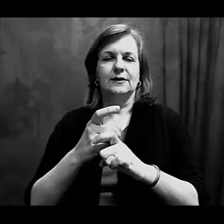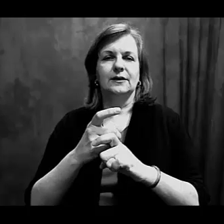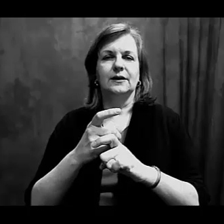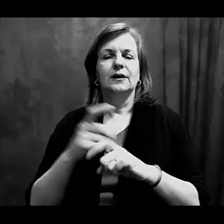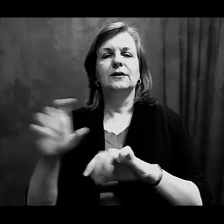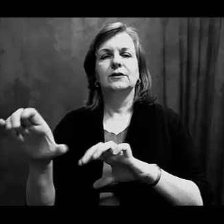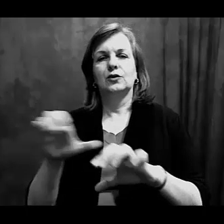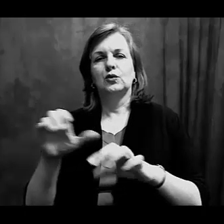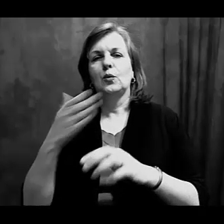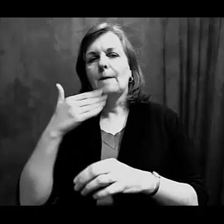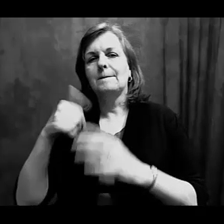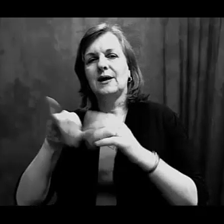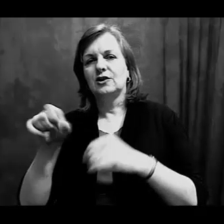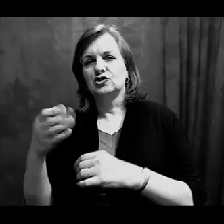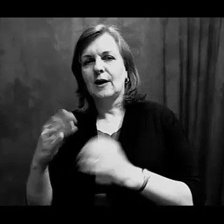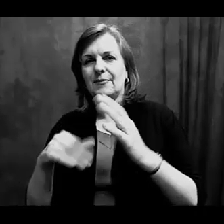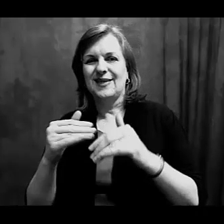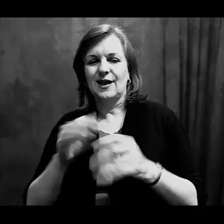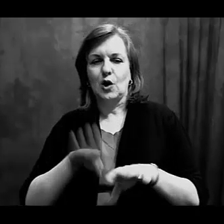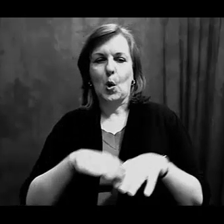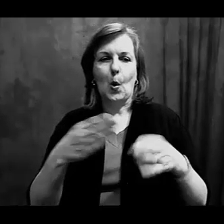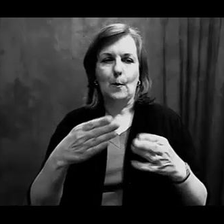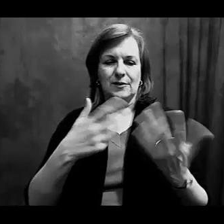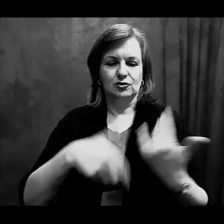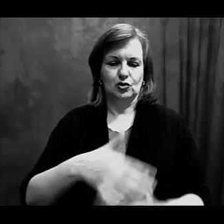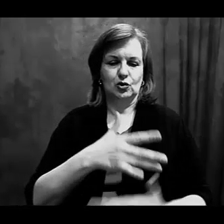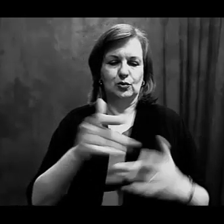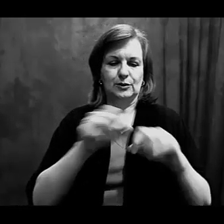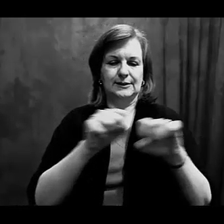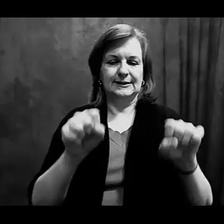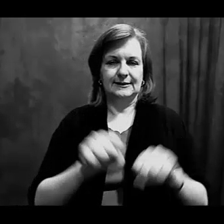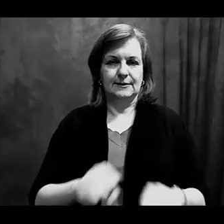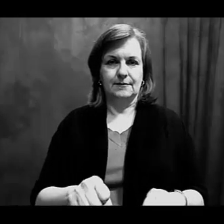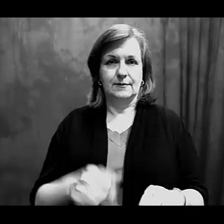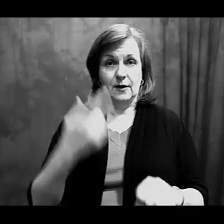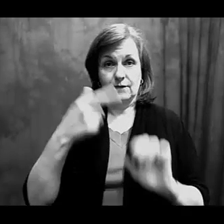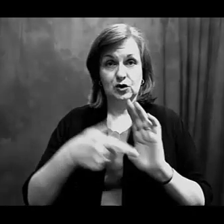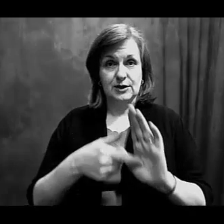circulatory system -- doesn't take much to improve on that